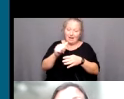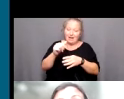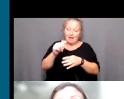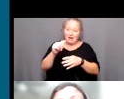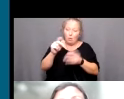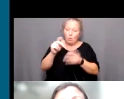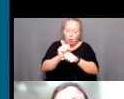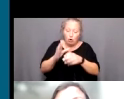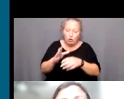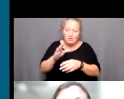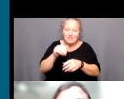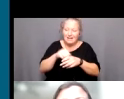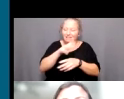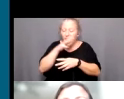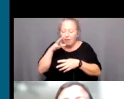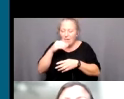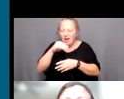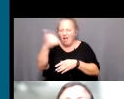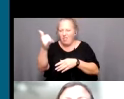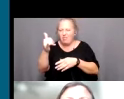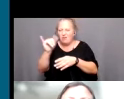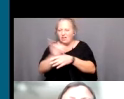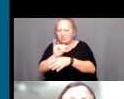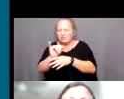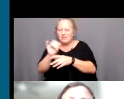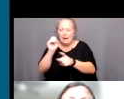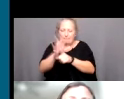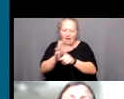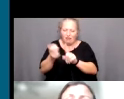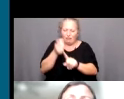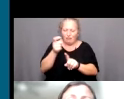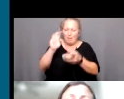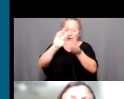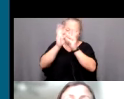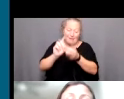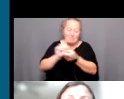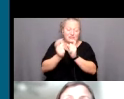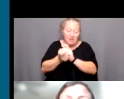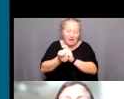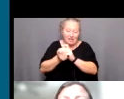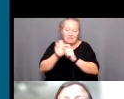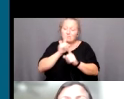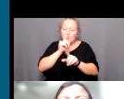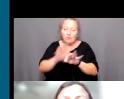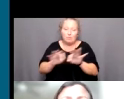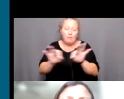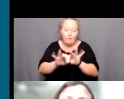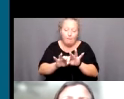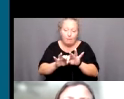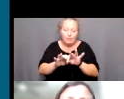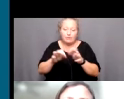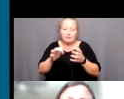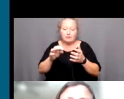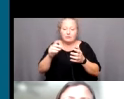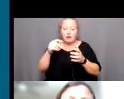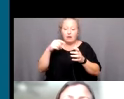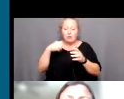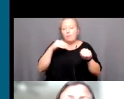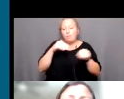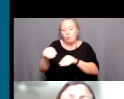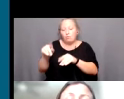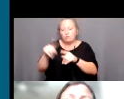and other industries impacted by climate change is just as important.